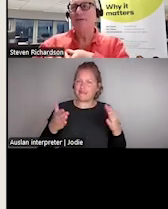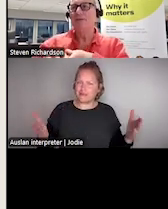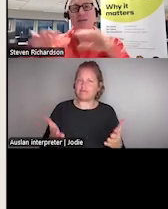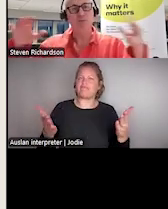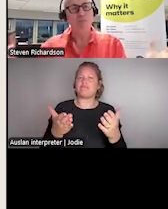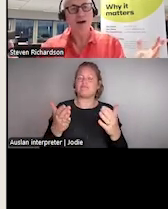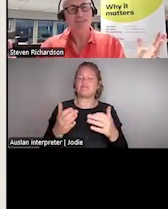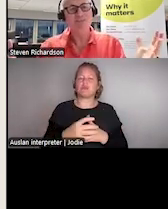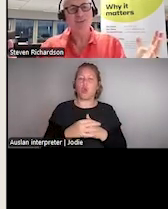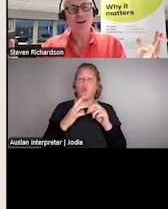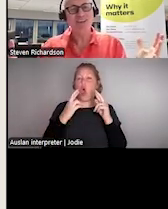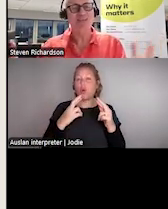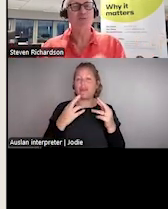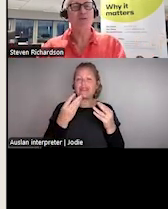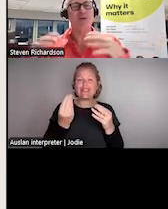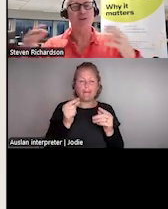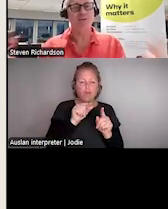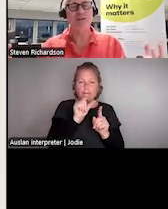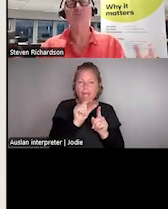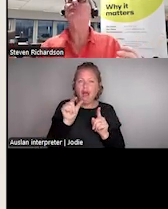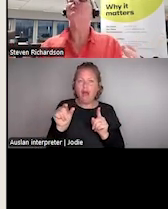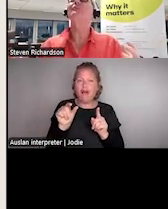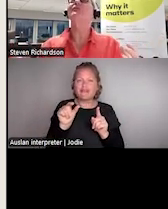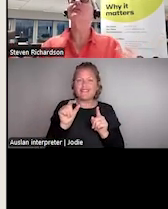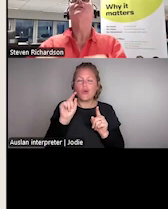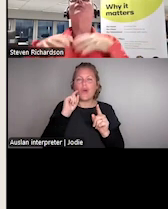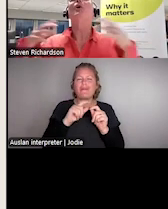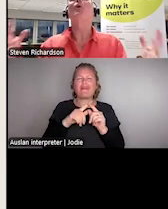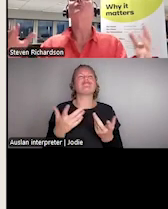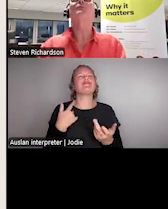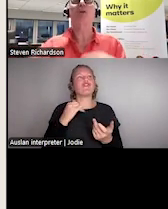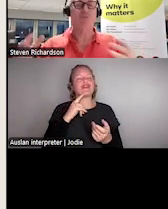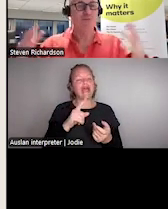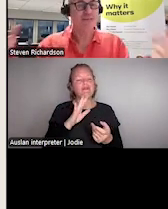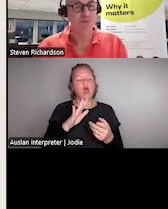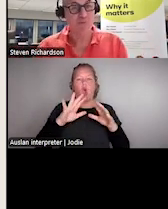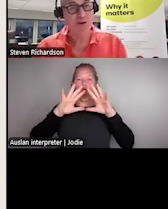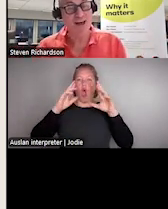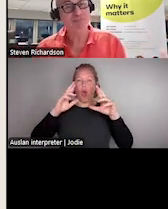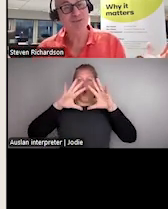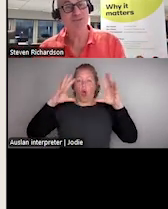the sum of the parts will be greater? The whole will be greater than the sum of the parts because